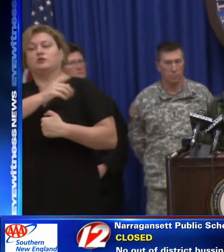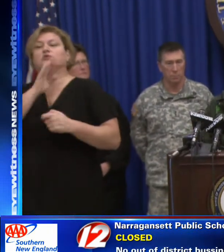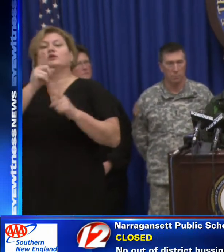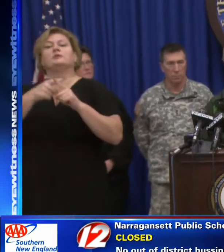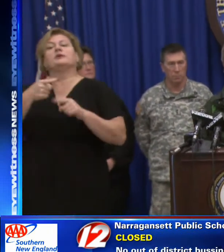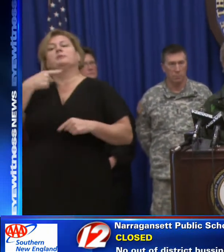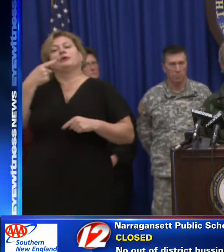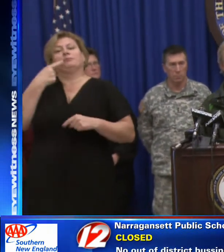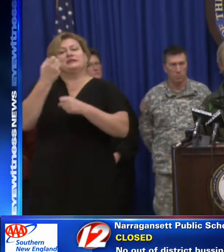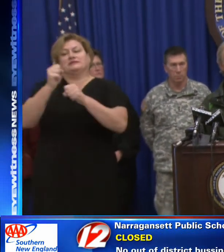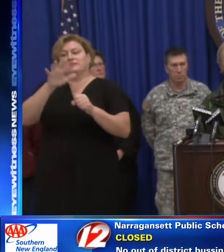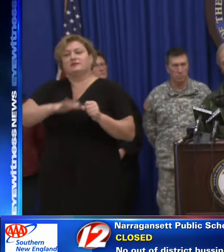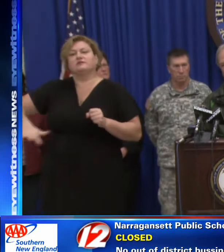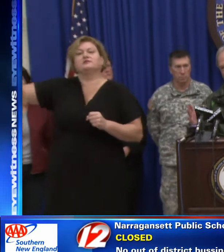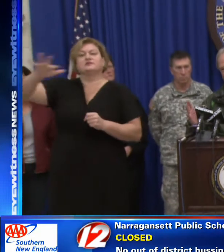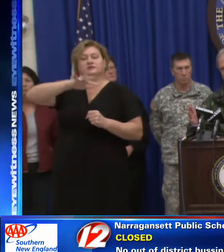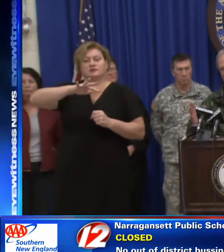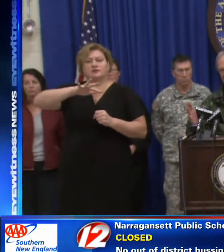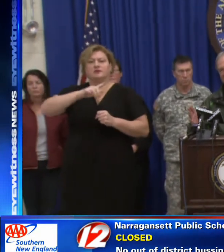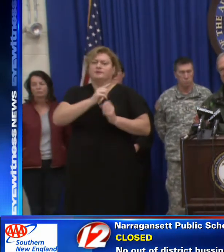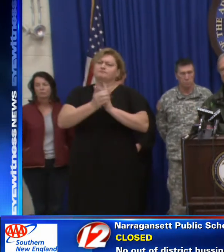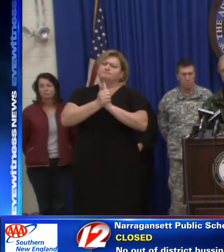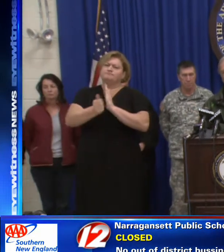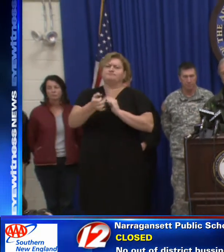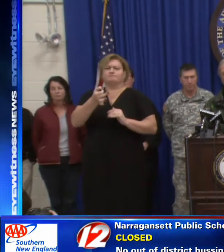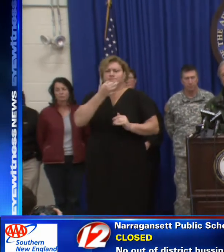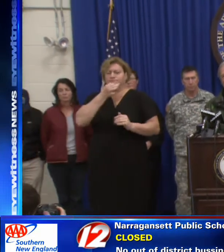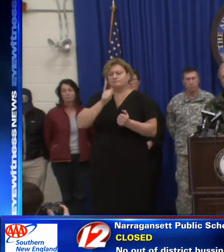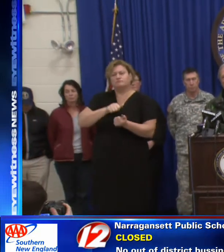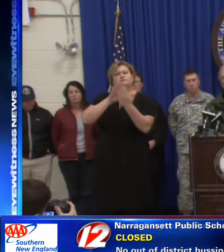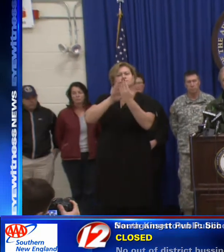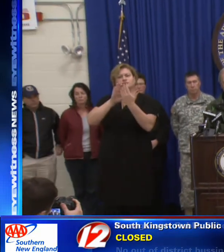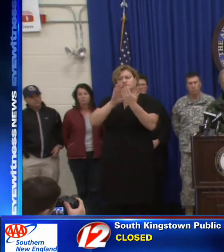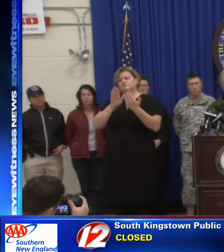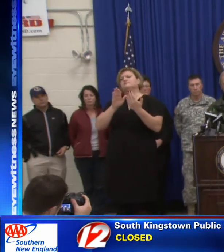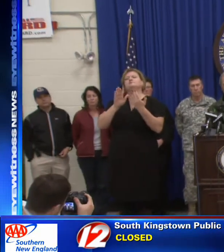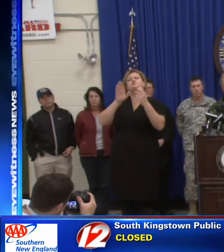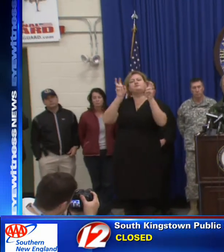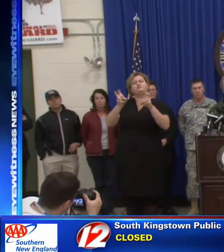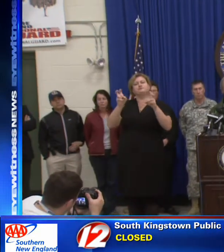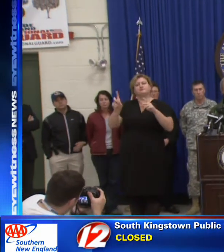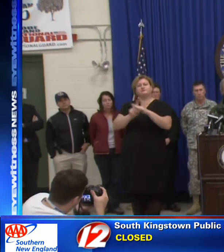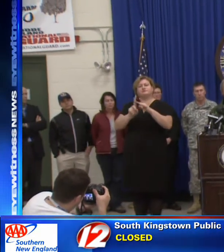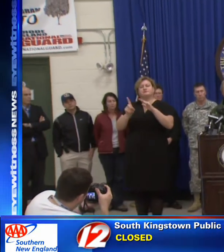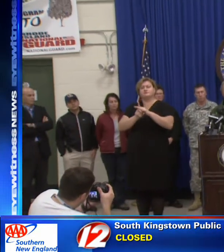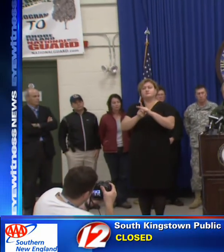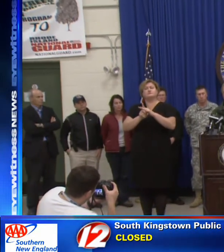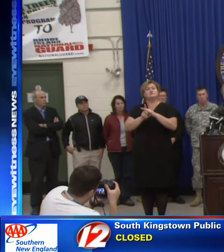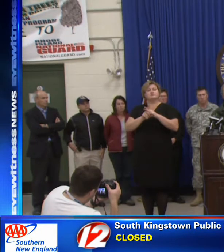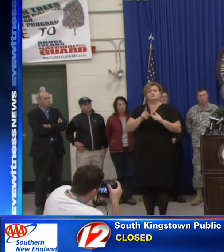TALK ABOUT SOME OF THE PUBLIC SAFETY HE HAS BEEN SO SUCCESSFUL AND SKILLFUL AT ADDRESSING. WE'VE HAD A RELATIVELY SAFE